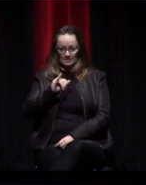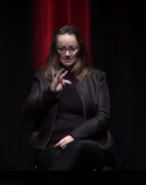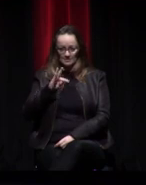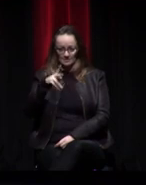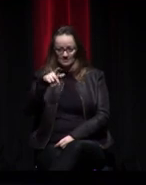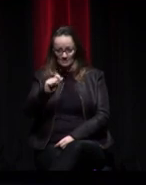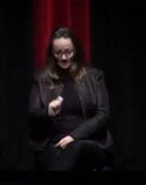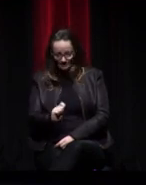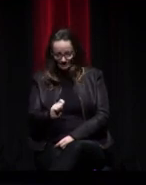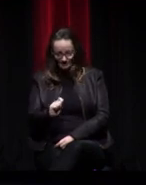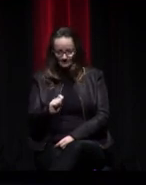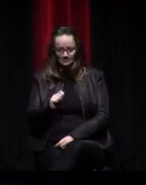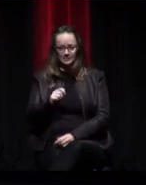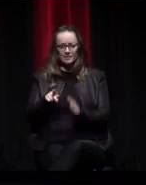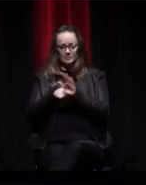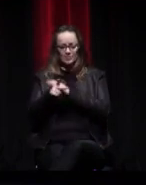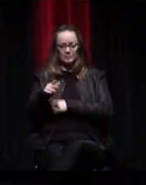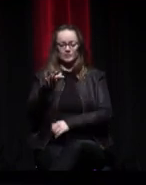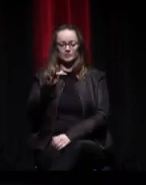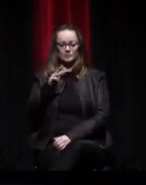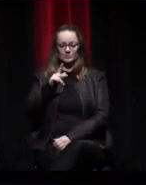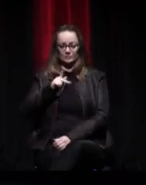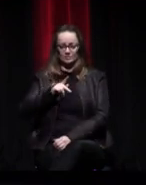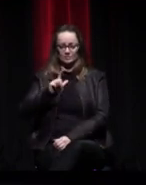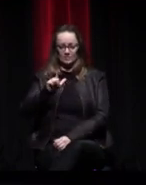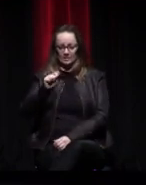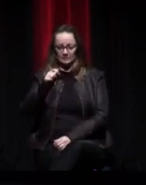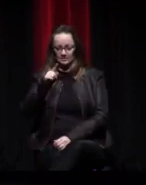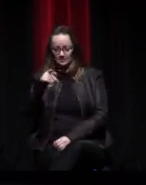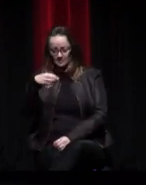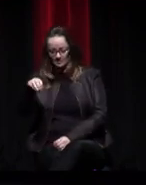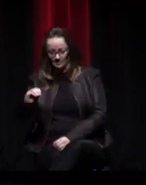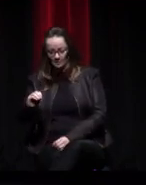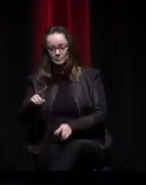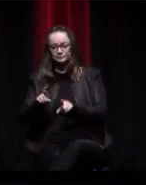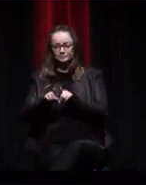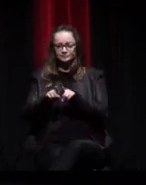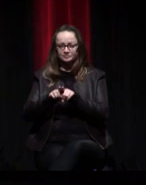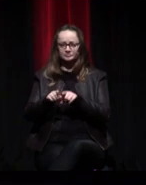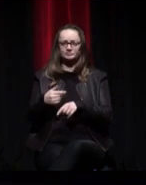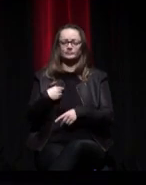as in Aristotle's Politics. With different emphases.